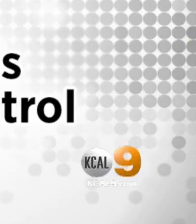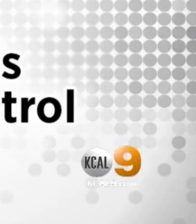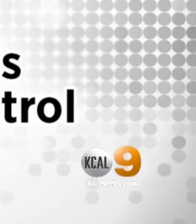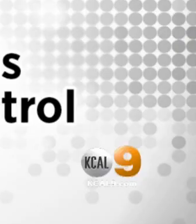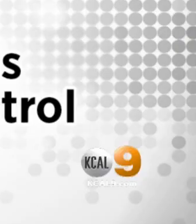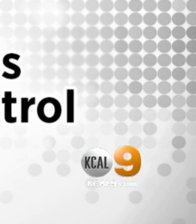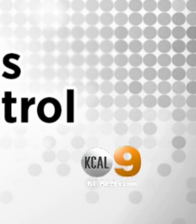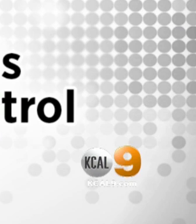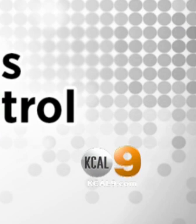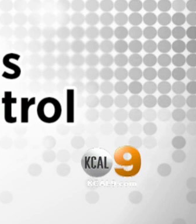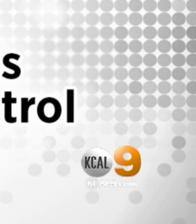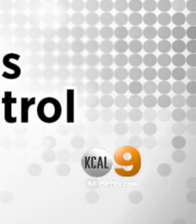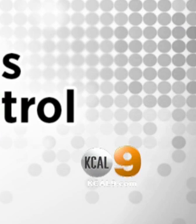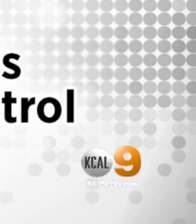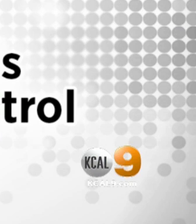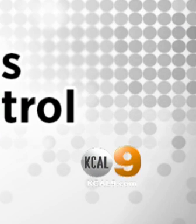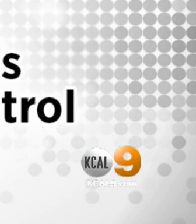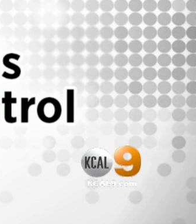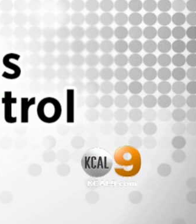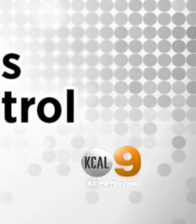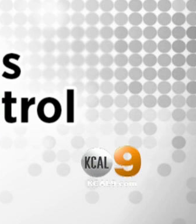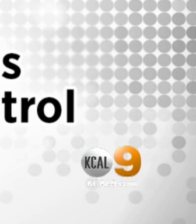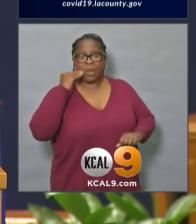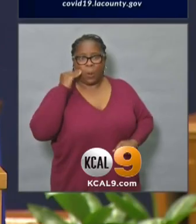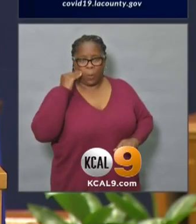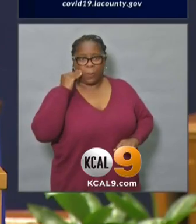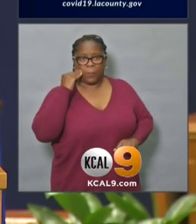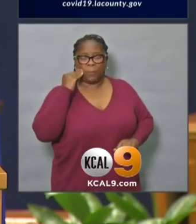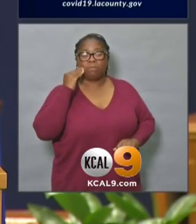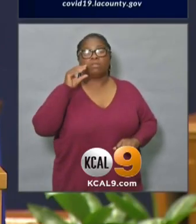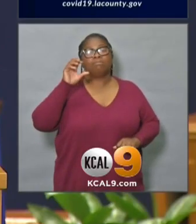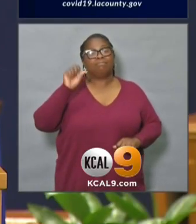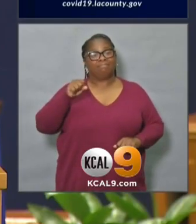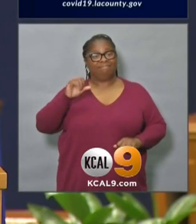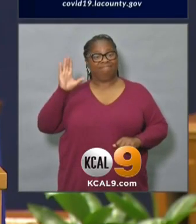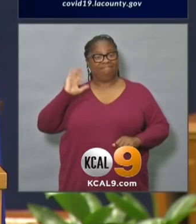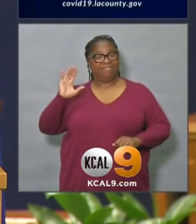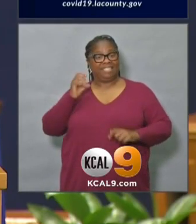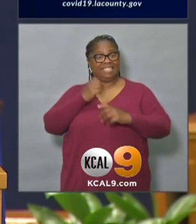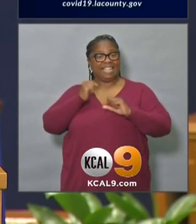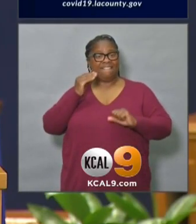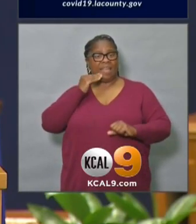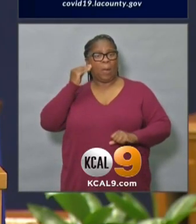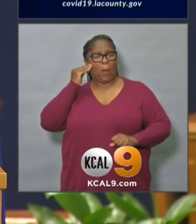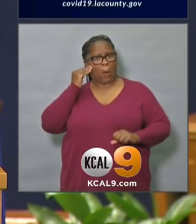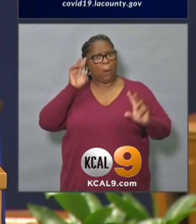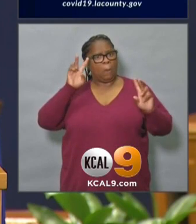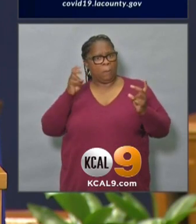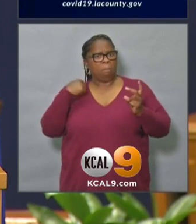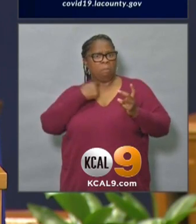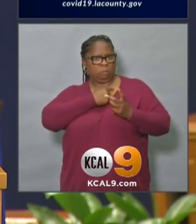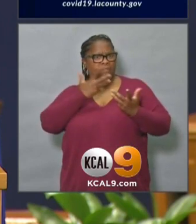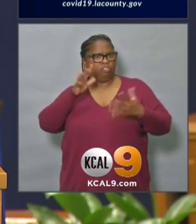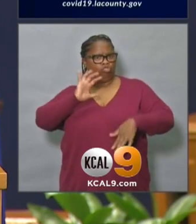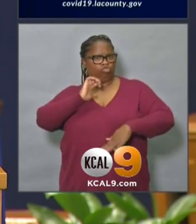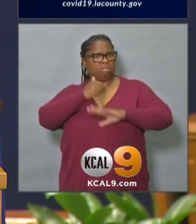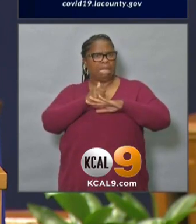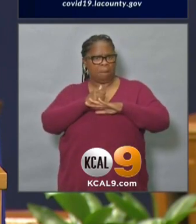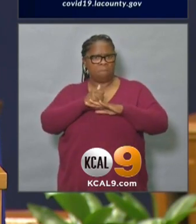IS MORE HELPFUL TO LOOK IS ON THE PATIENTS REQUIRING HOSPITAL EVERY DAY. MYTH MEMBER THREE THE